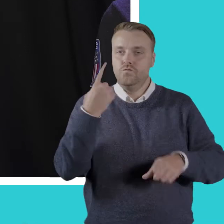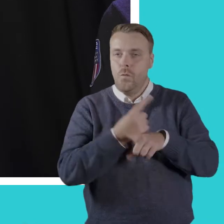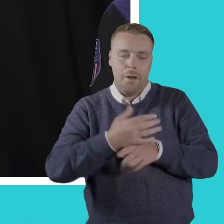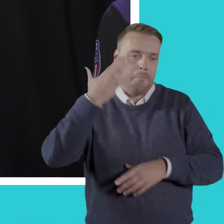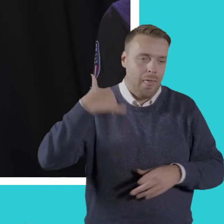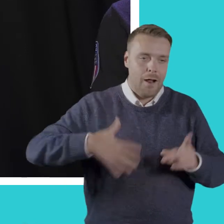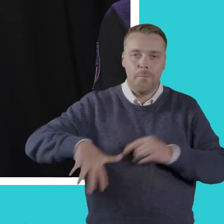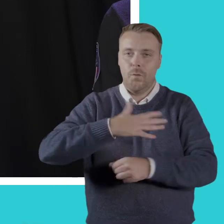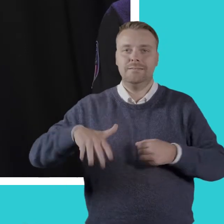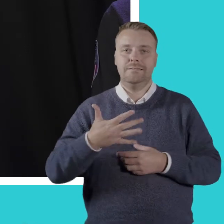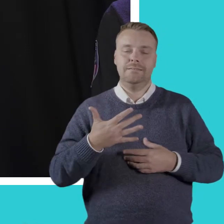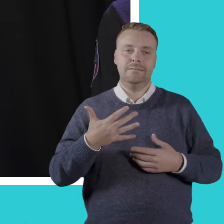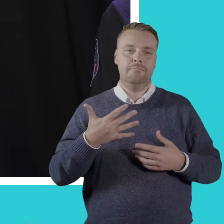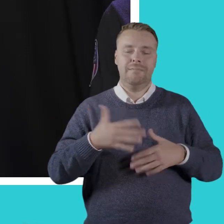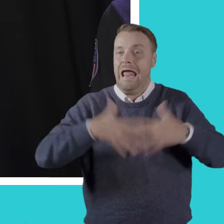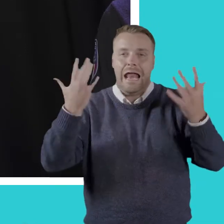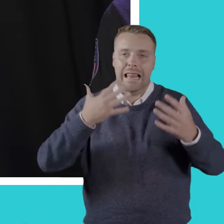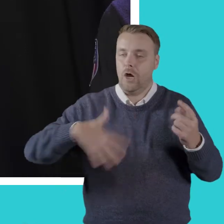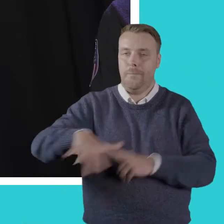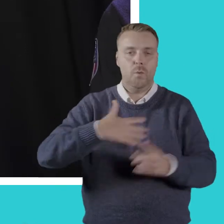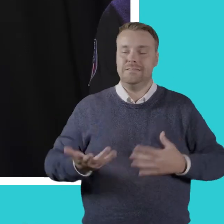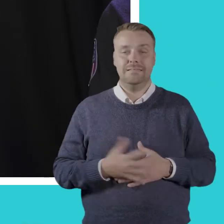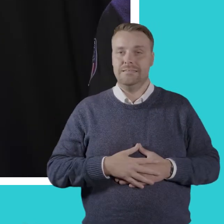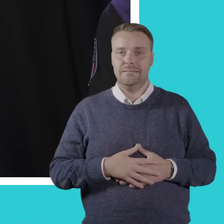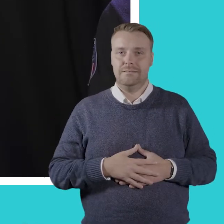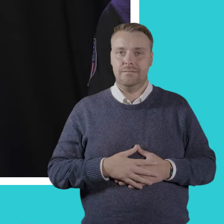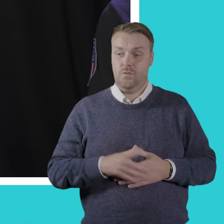any form of community to always pluralise it because like there isn't one black community